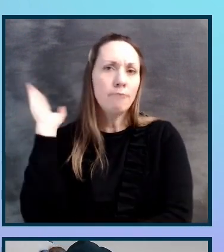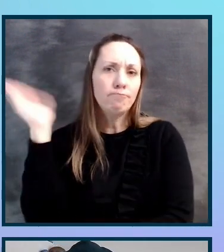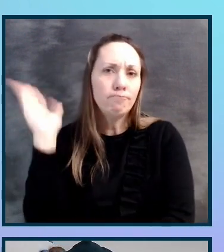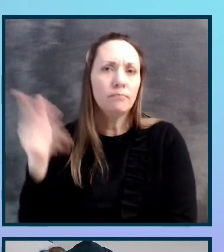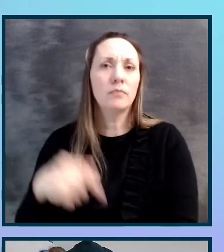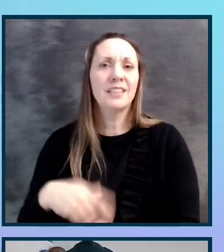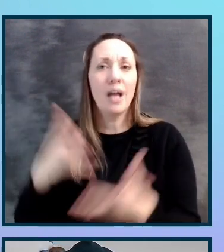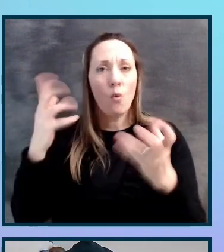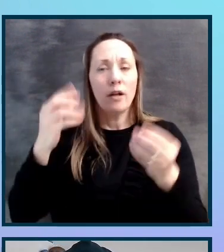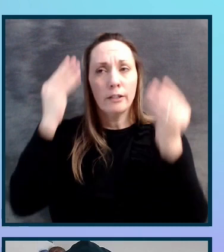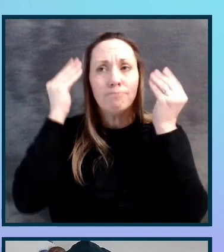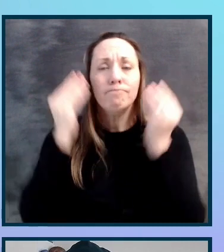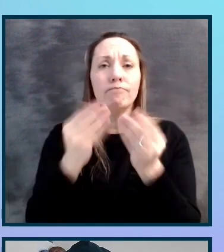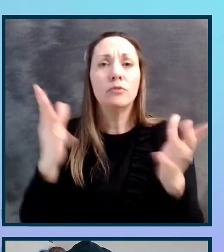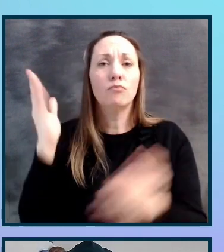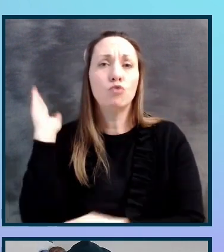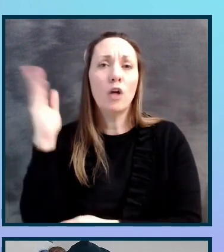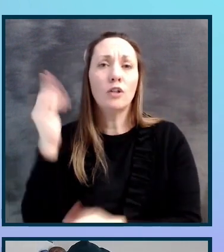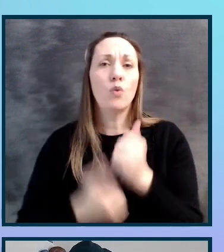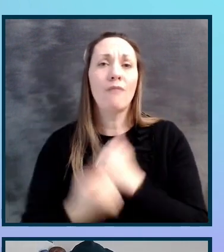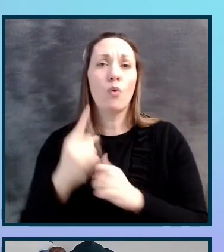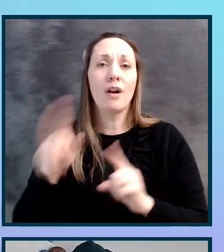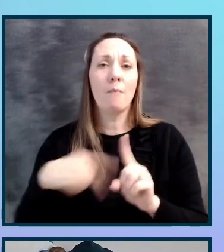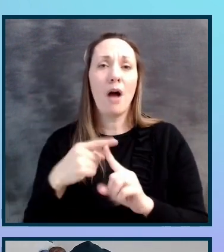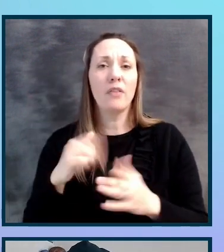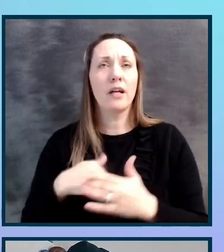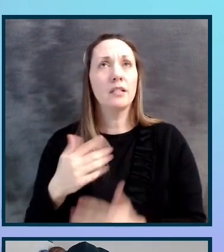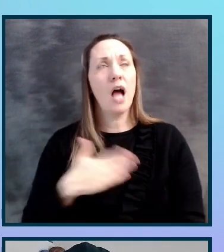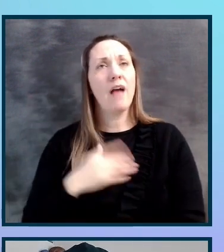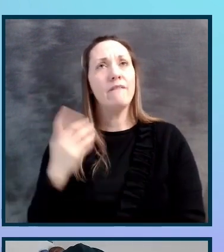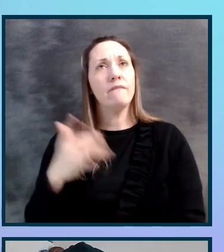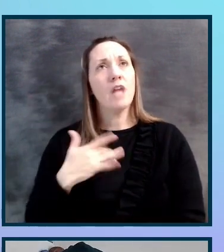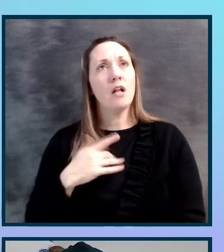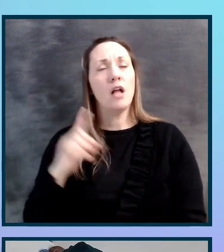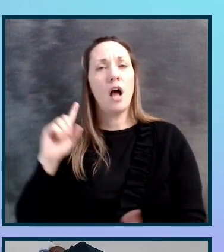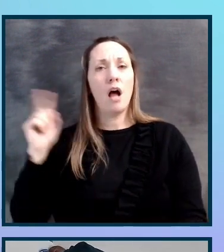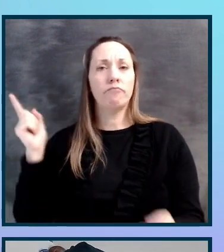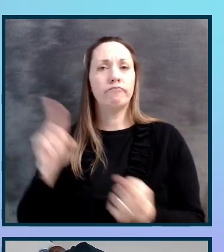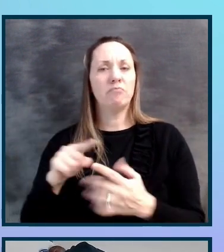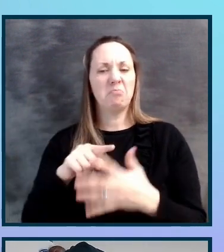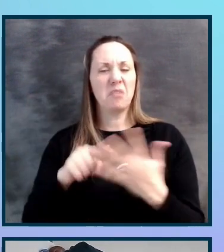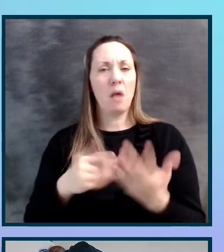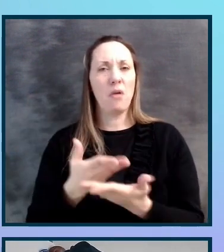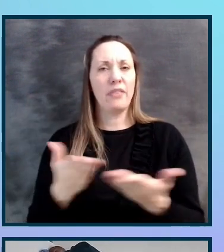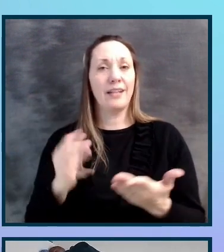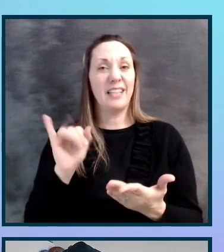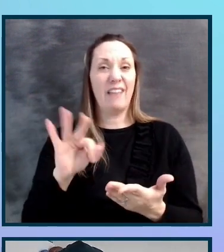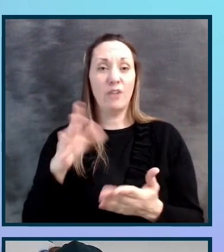because in my experience I've come down to a couple different things and the big thing you take anything away from this talk